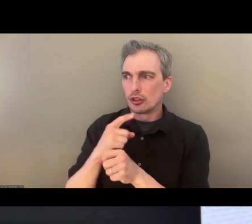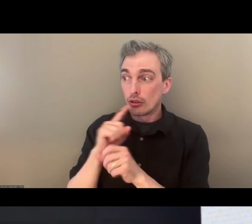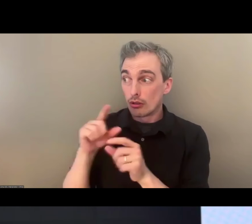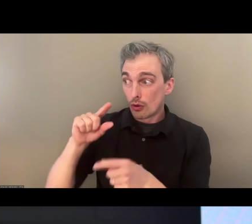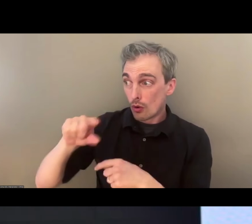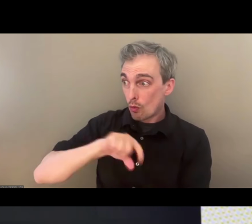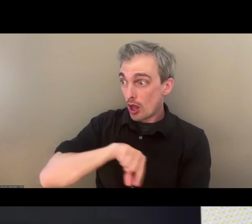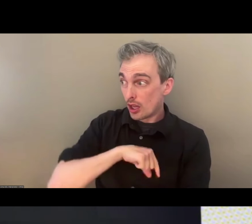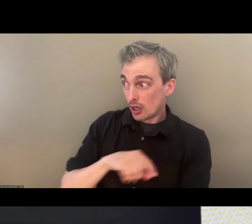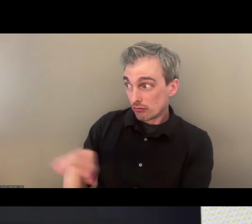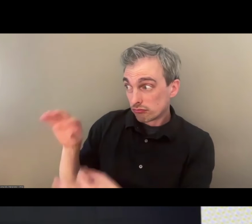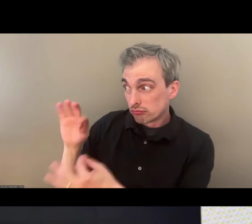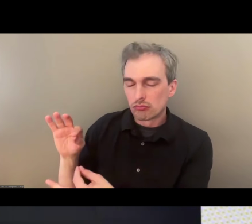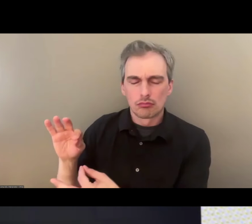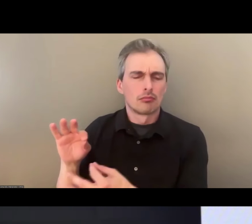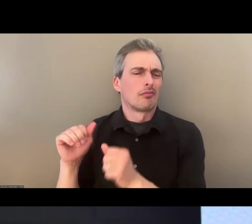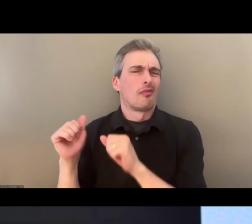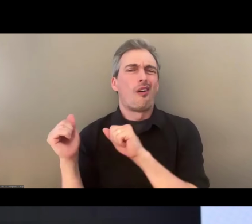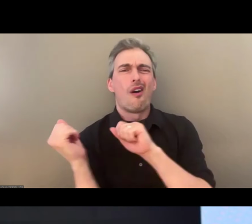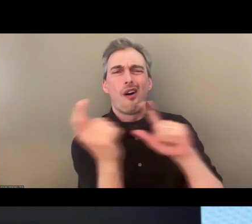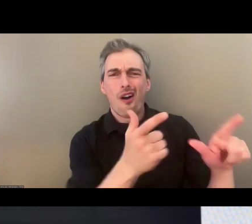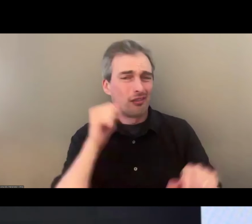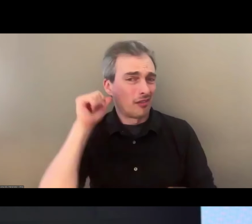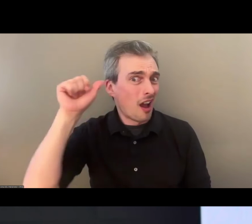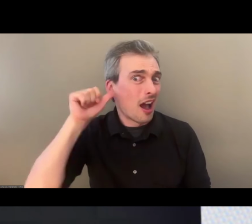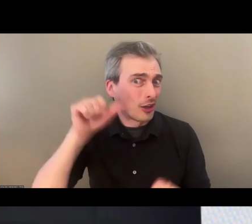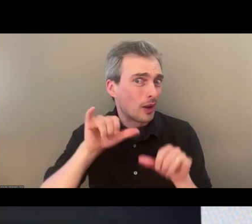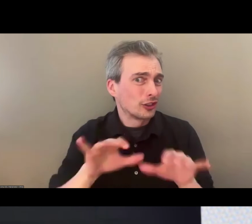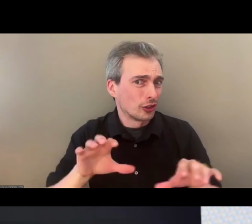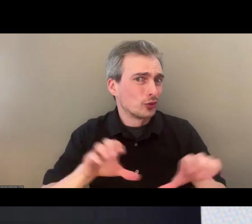But DHH audio engineers rely more on it.